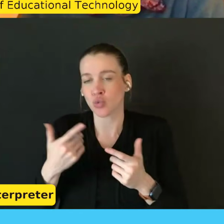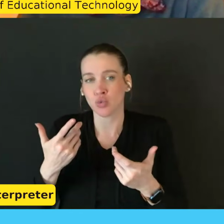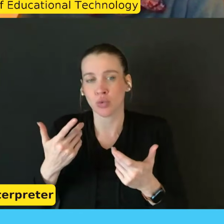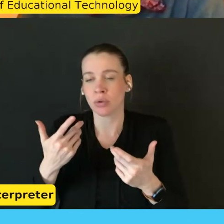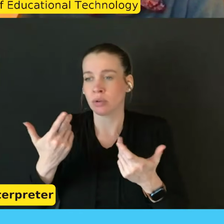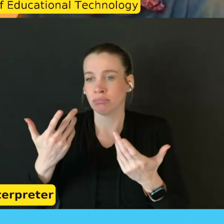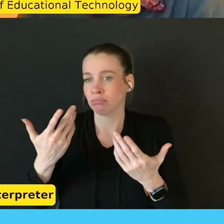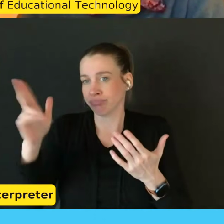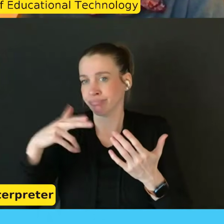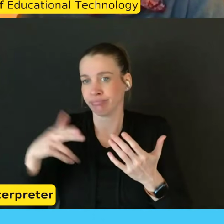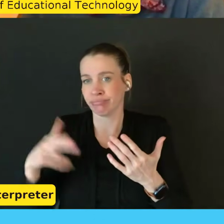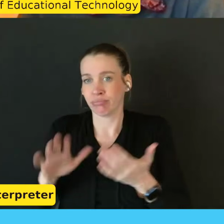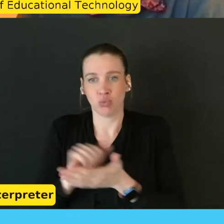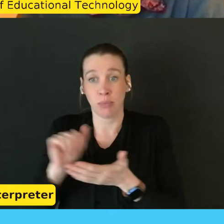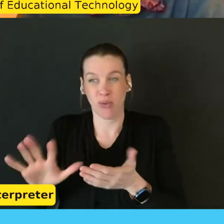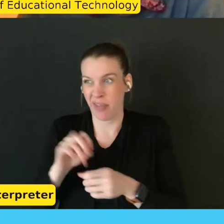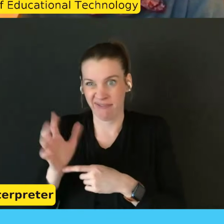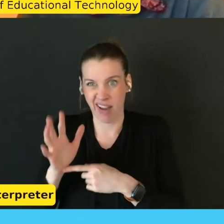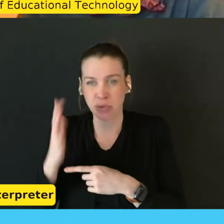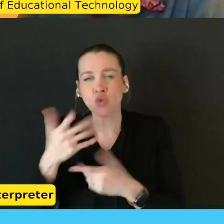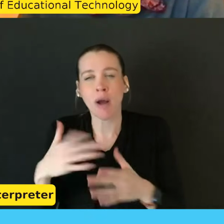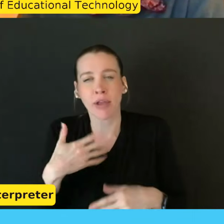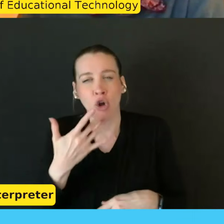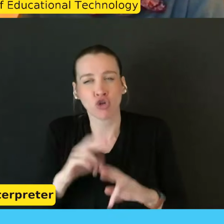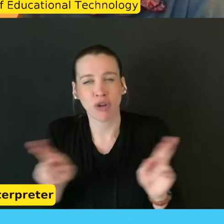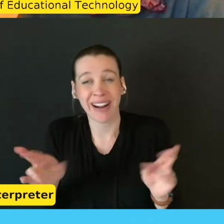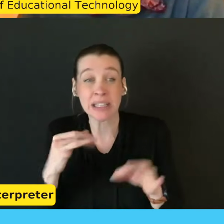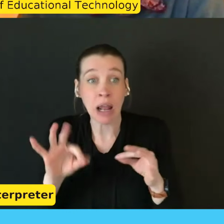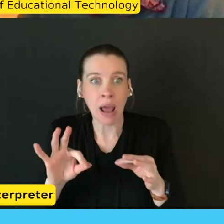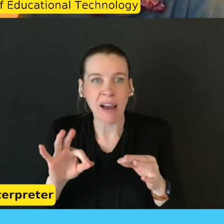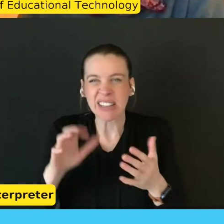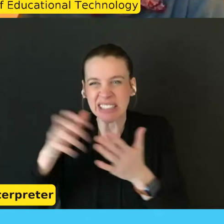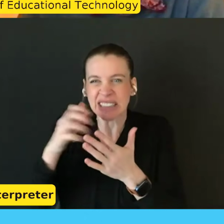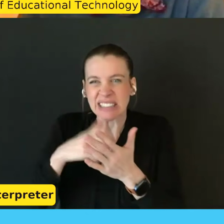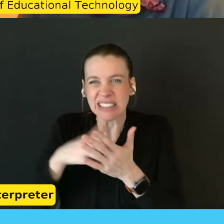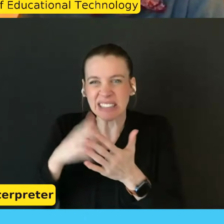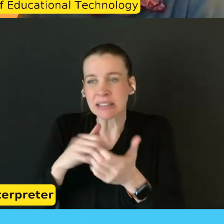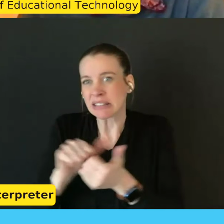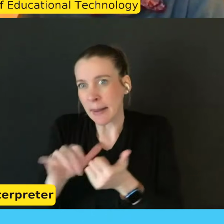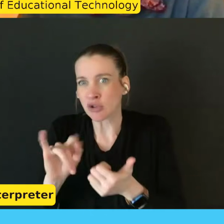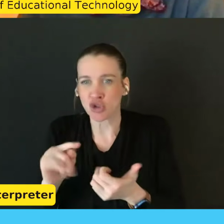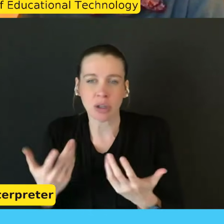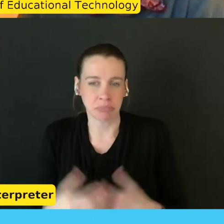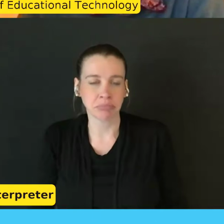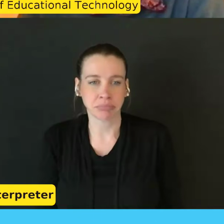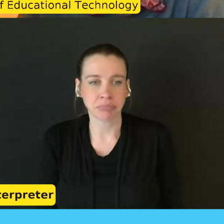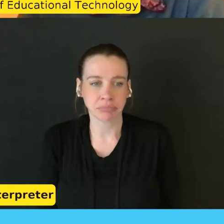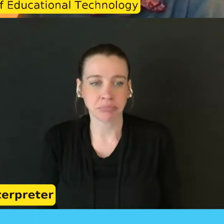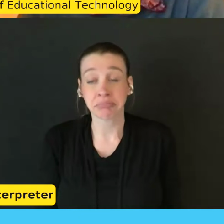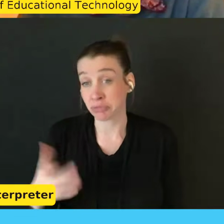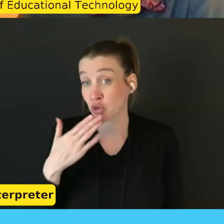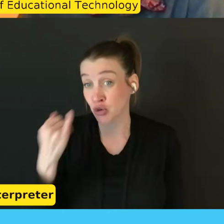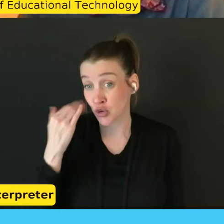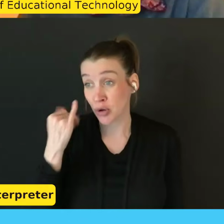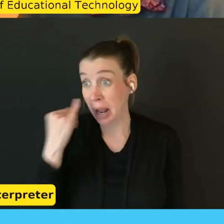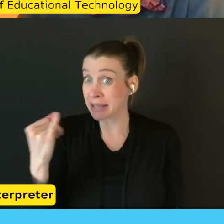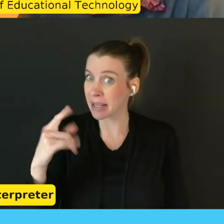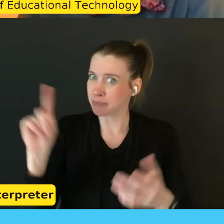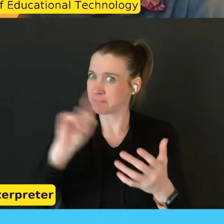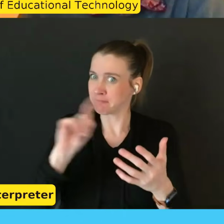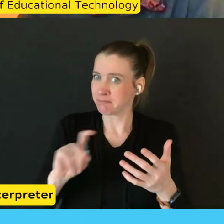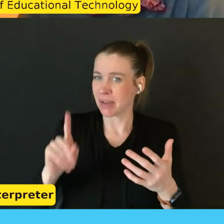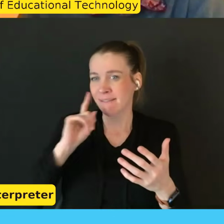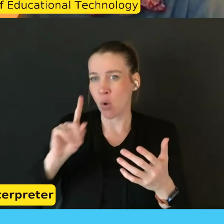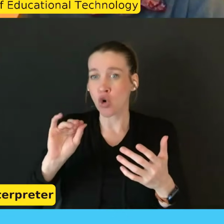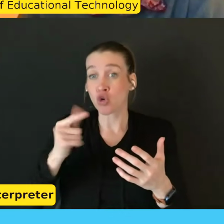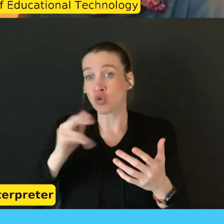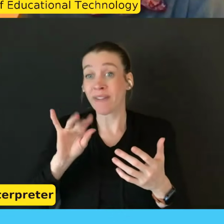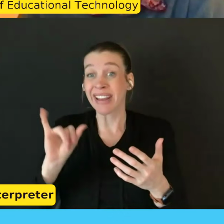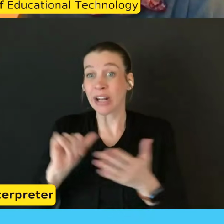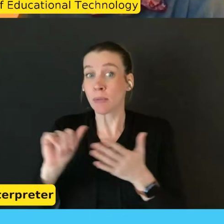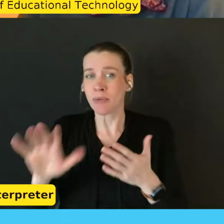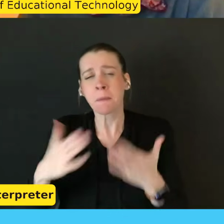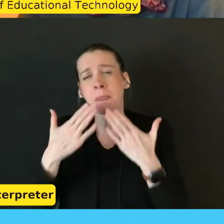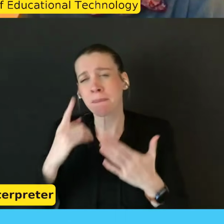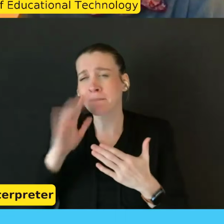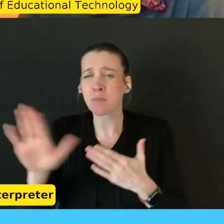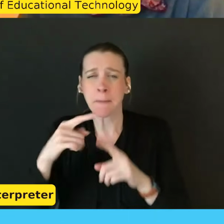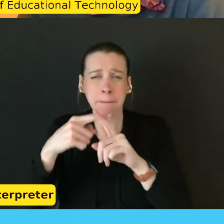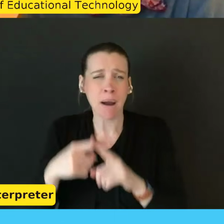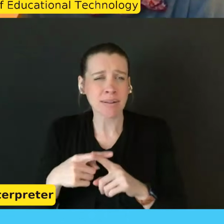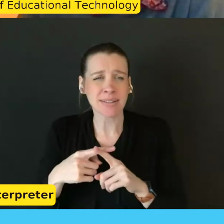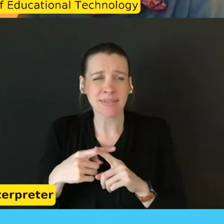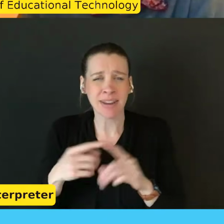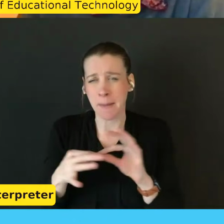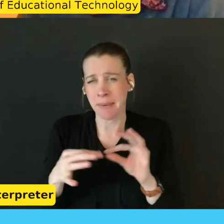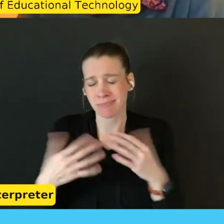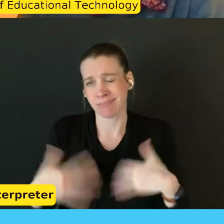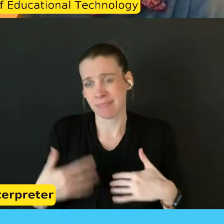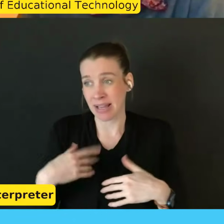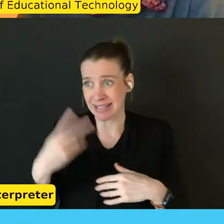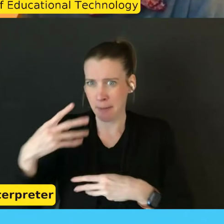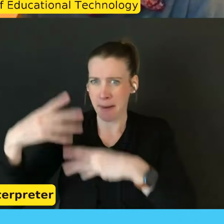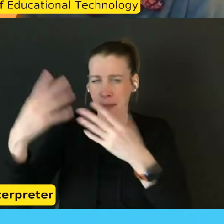live, I leave them with a map basically of the colors that we used. So in case there is some kind of a graffiti or some toolings going on, it's a lot easier to go back and repaint that area because everything is so flat. Like I said if you use that flat painting, you can remove